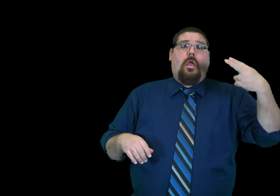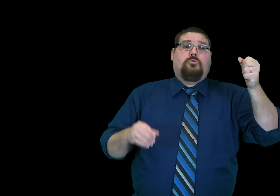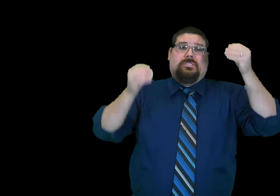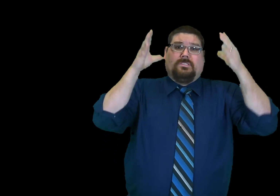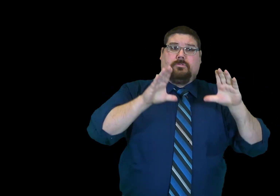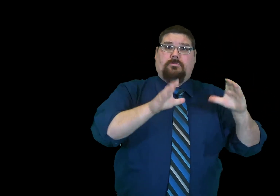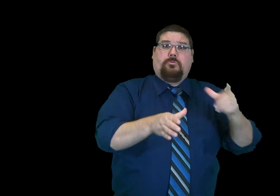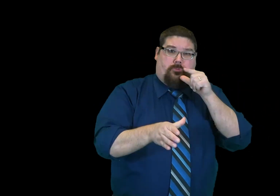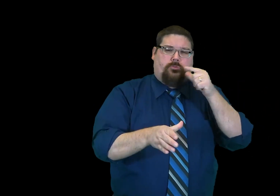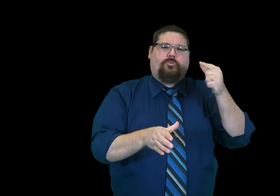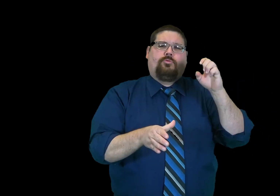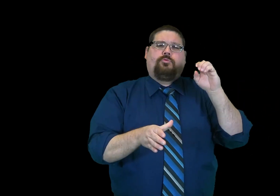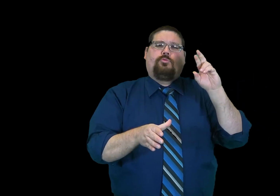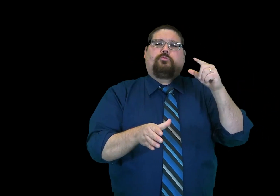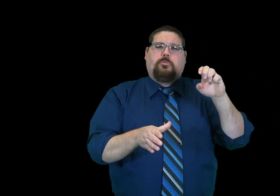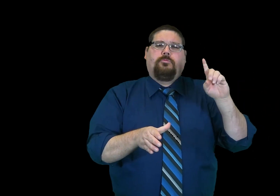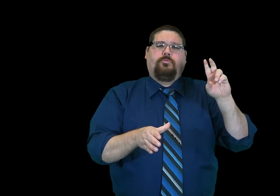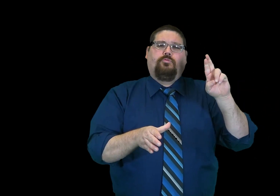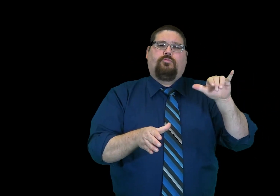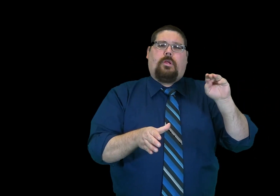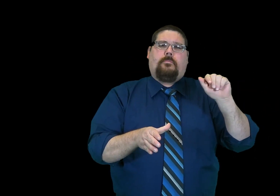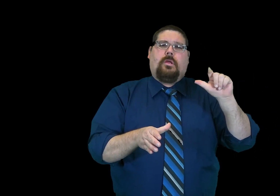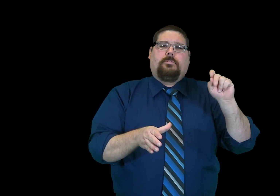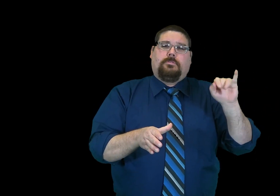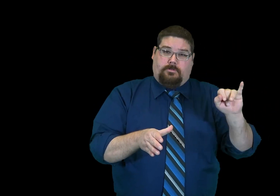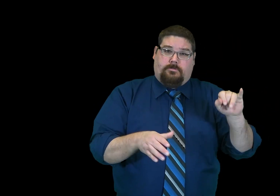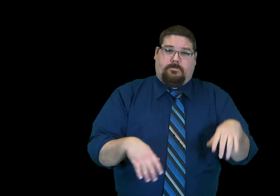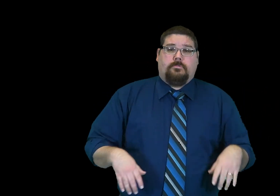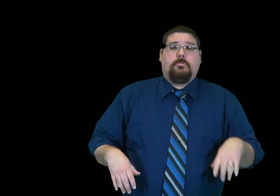For high school, George Drymalski.